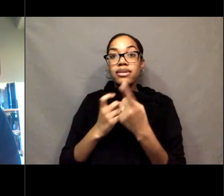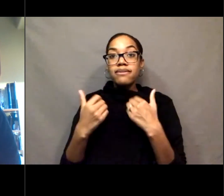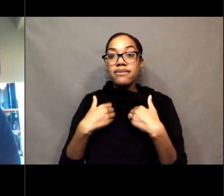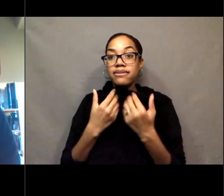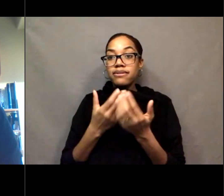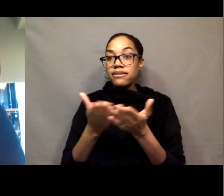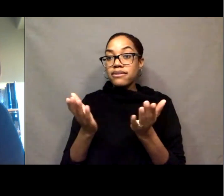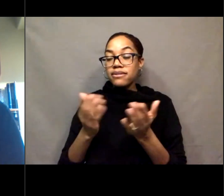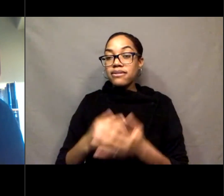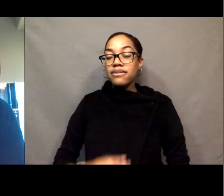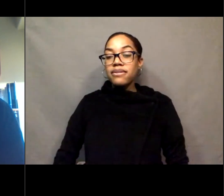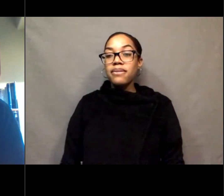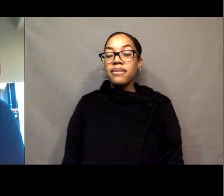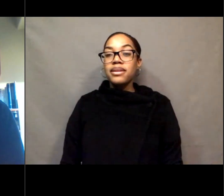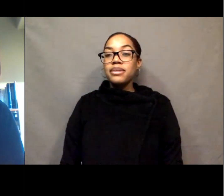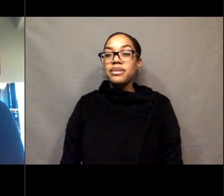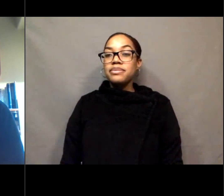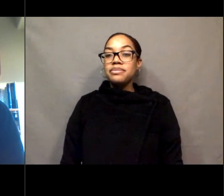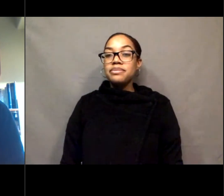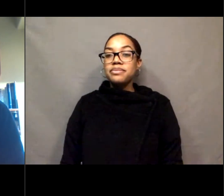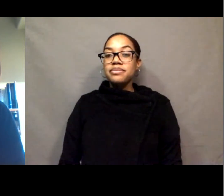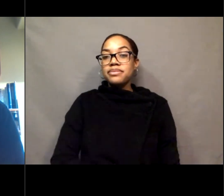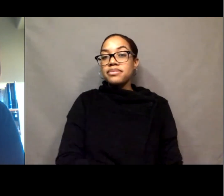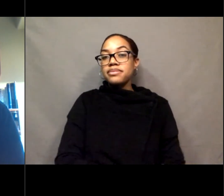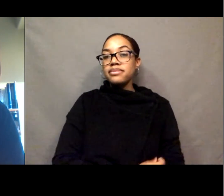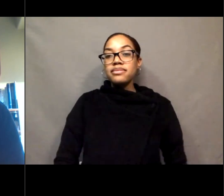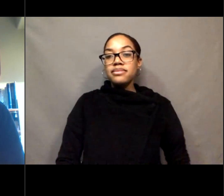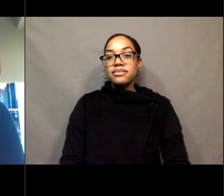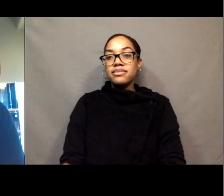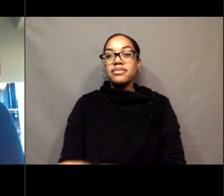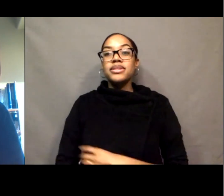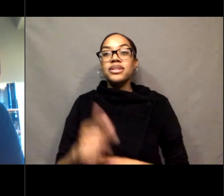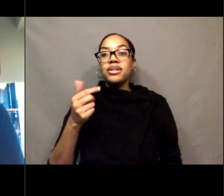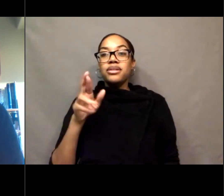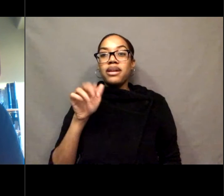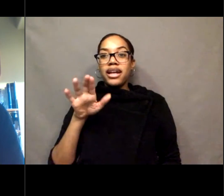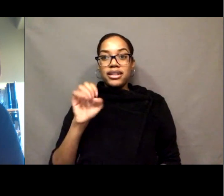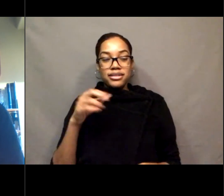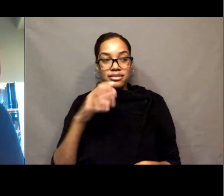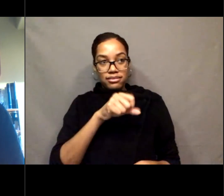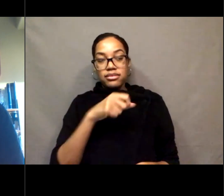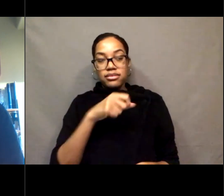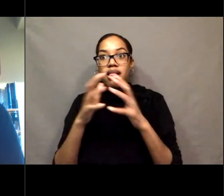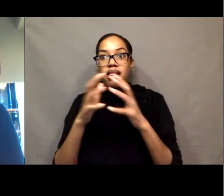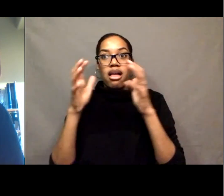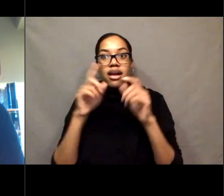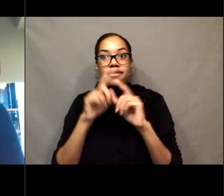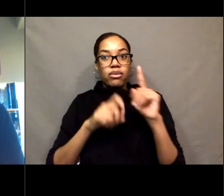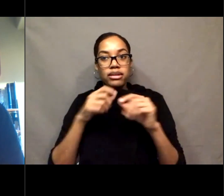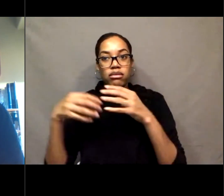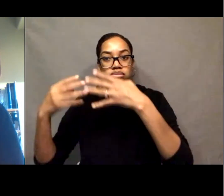about abalone or kelp forests. [Grace] We have quite a few questions. So I'm going to go through them in rapid fire. I think some of them will be really quick